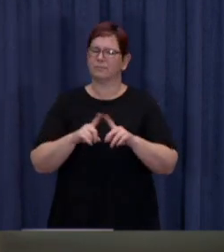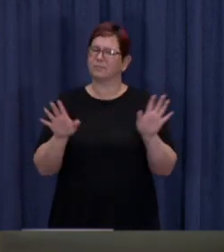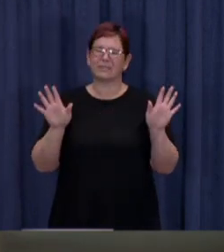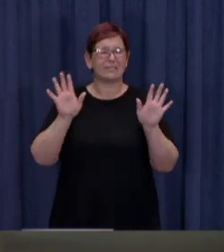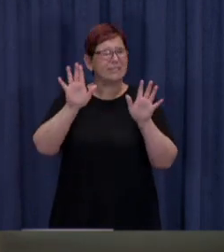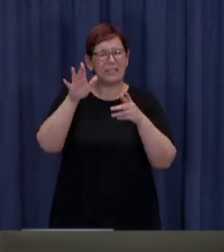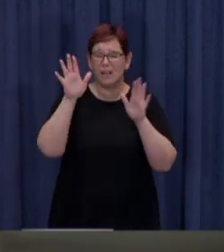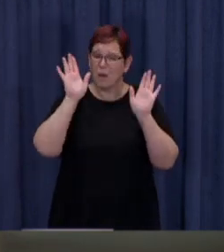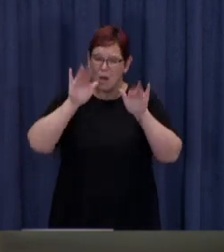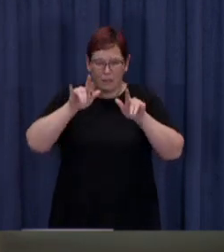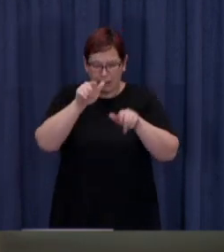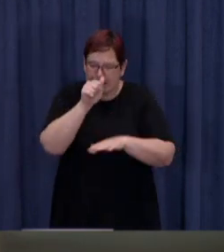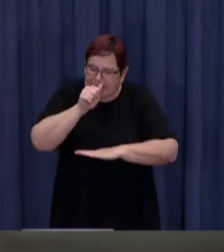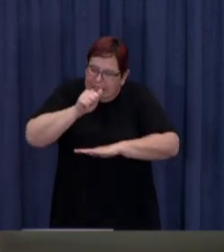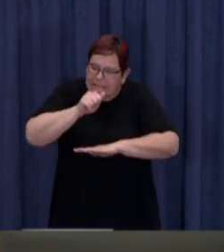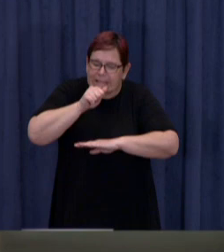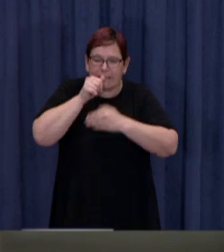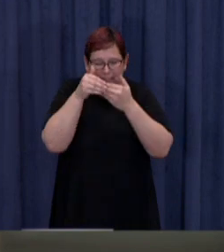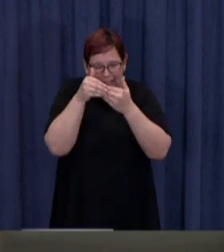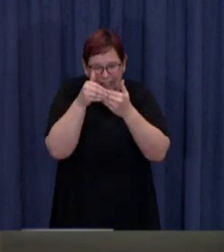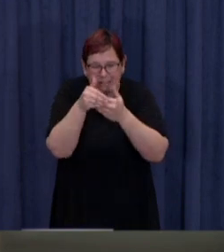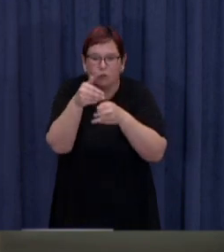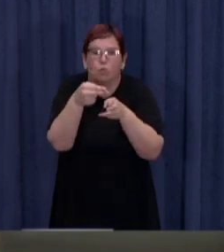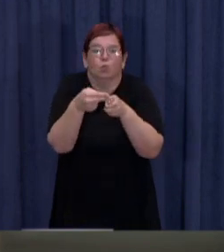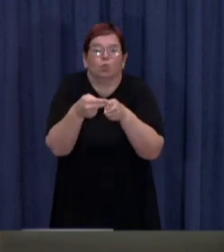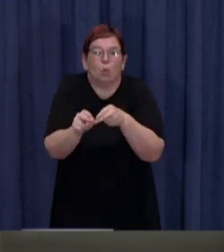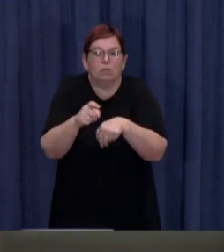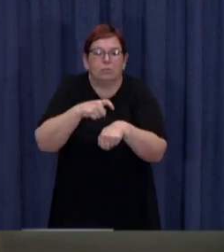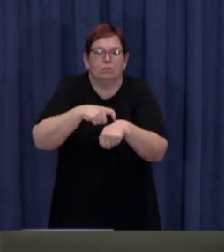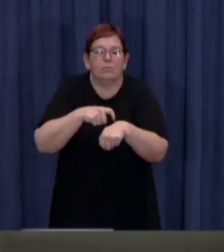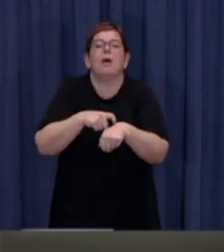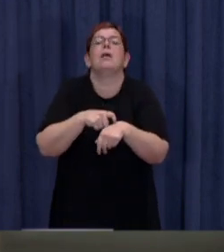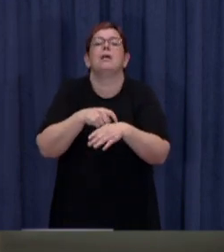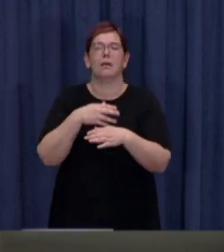as fast as we possibly can so that we can get back to family life, get back to